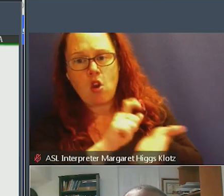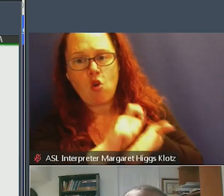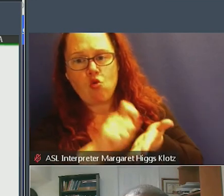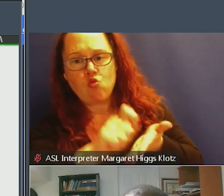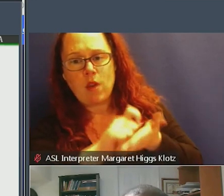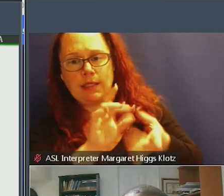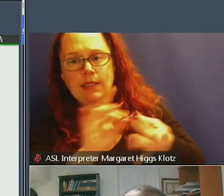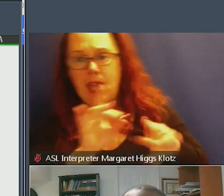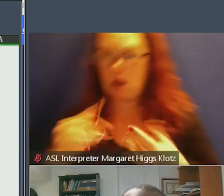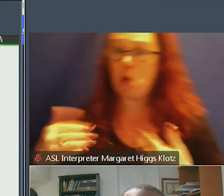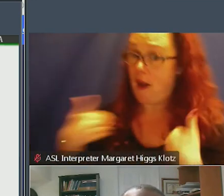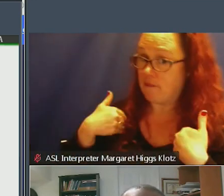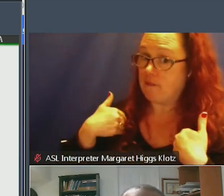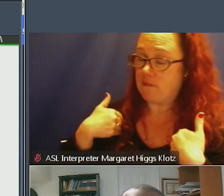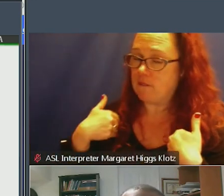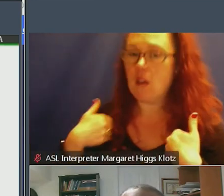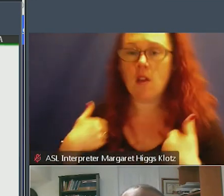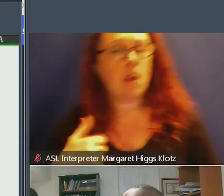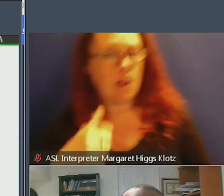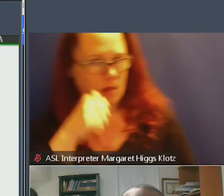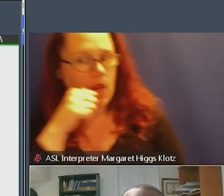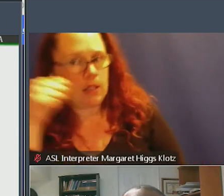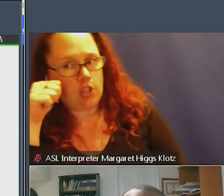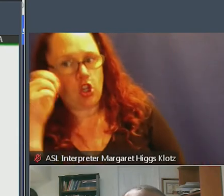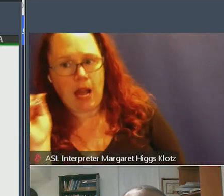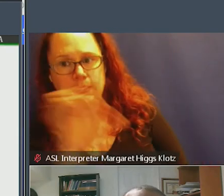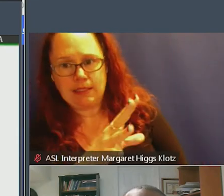Yesterday and I just wanted to echo Mr. Nelson.